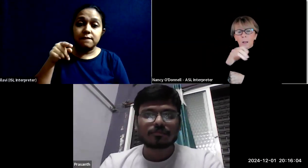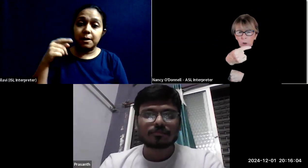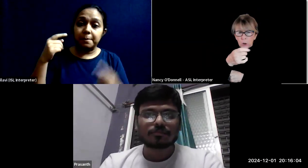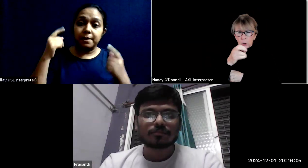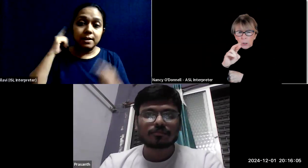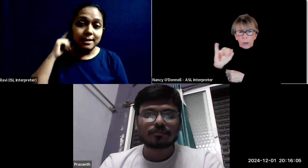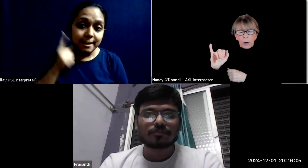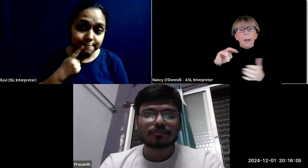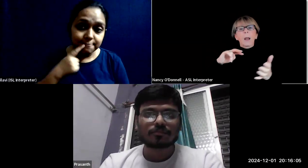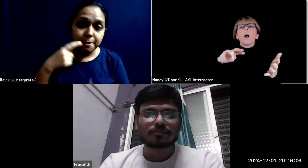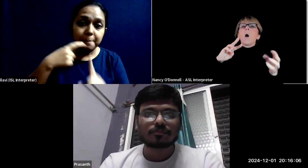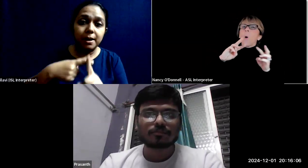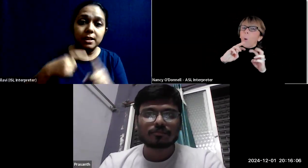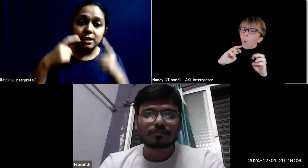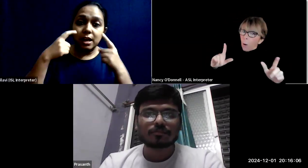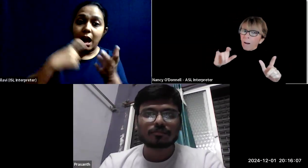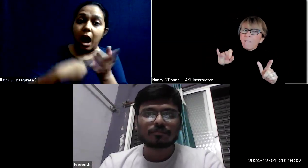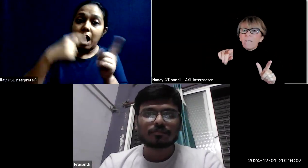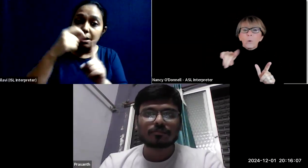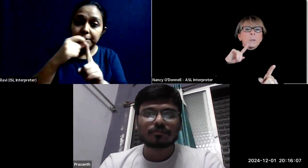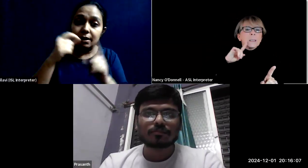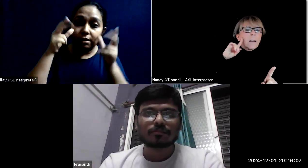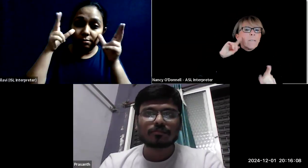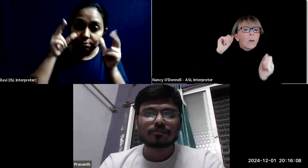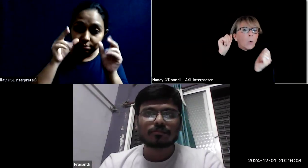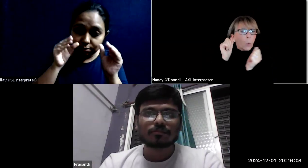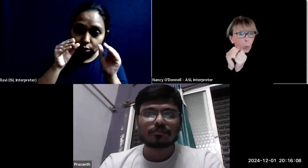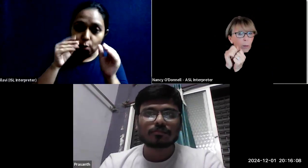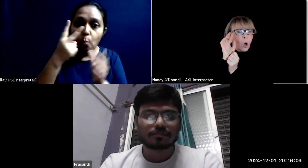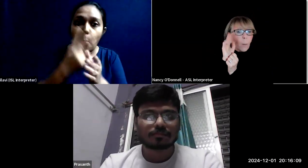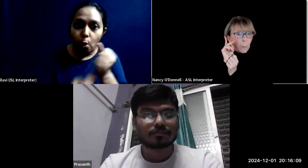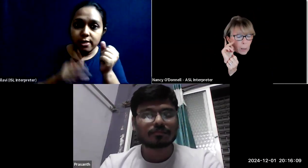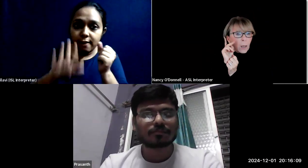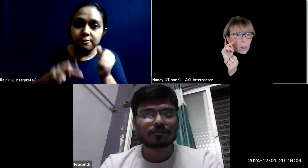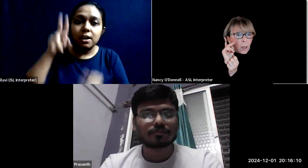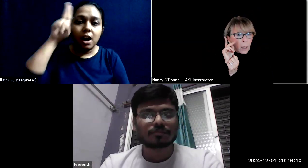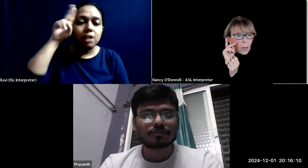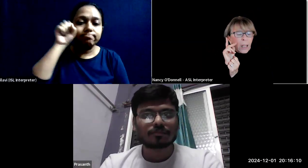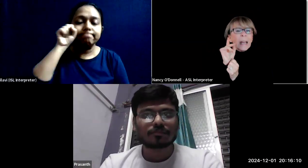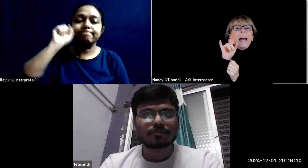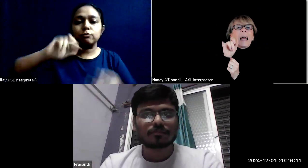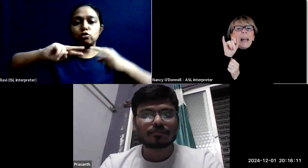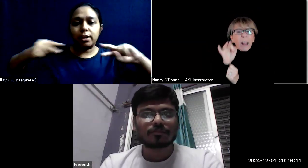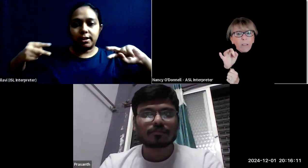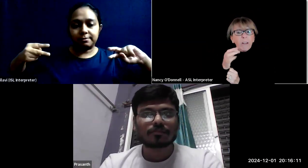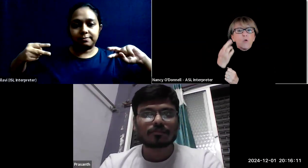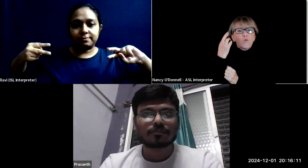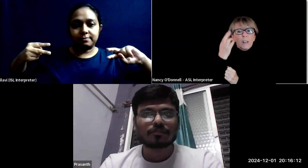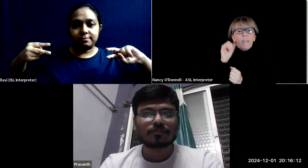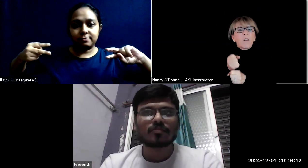both deafness as well as RP. And if it is Usher syndrome, it is genetic.